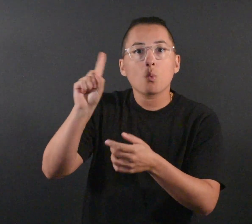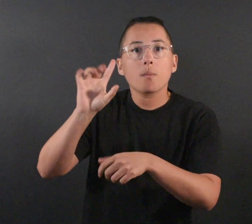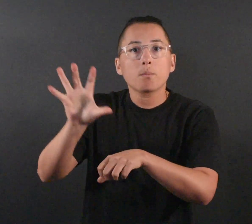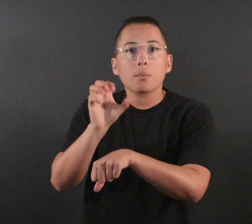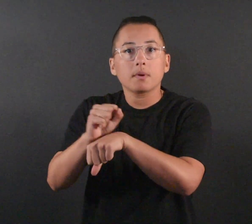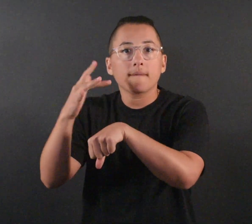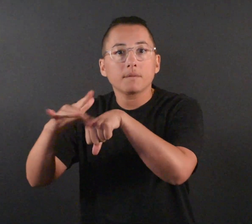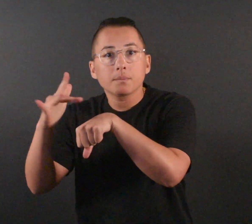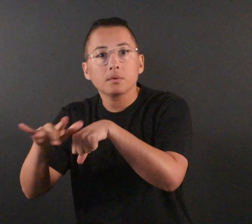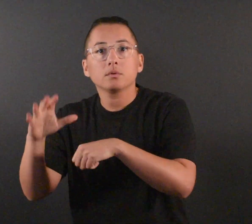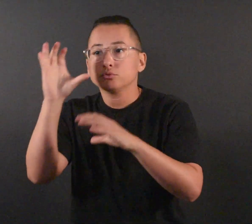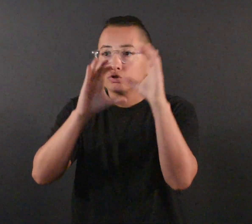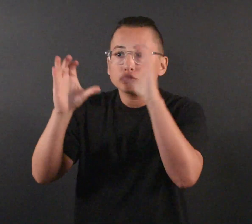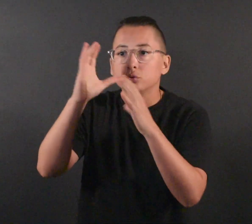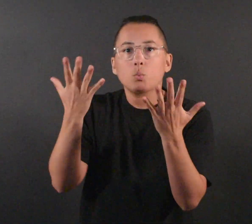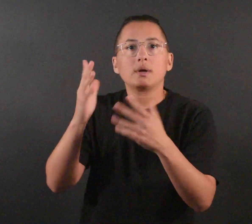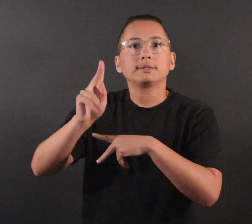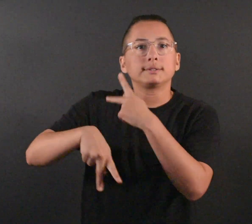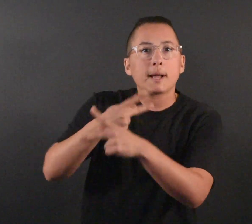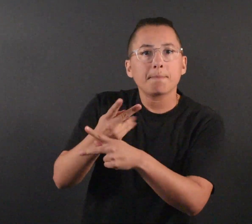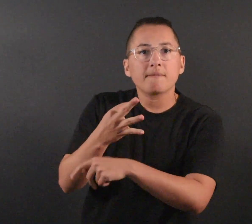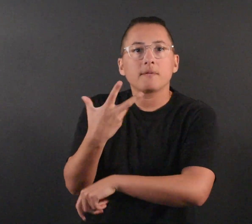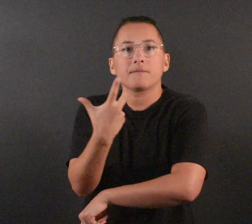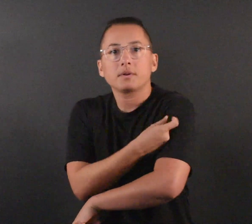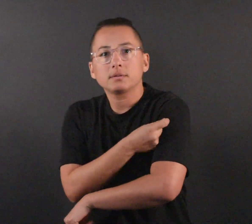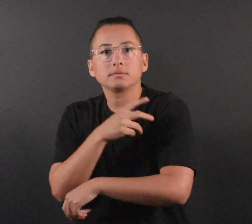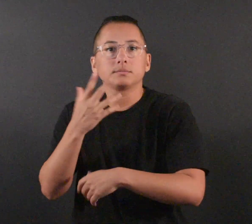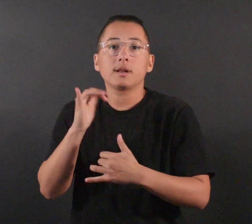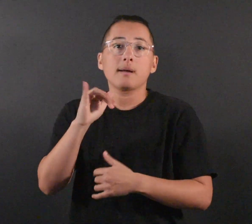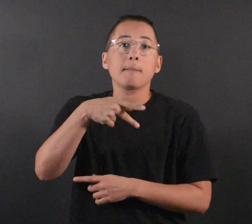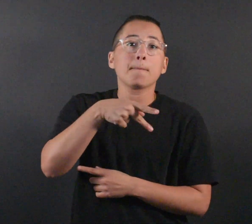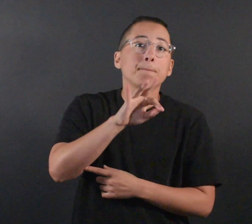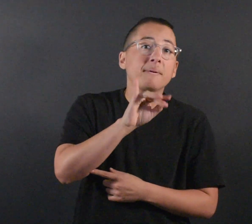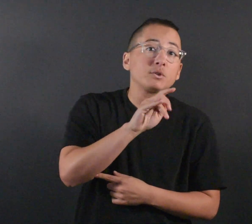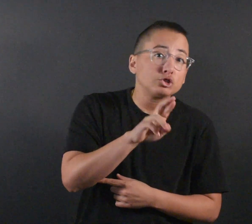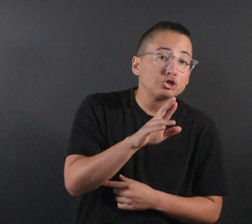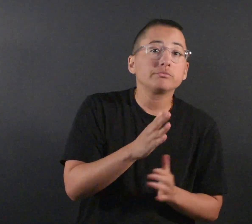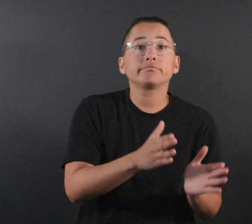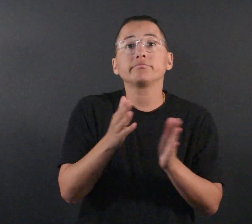search appointments by vaccine type (e.g., Pfizer, Moderna).